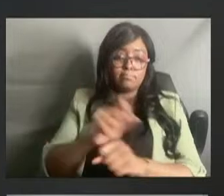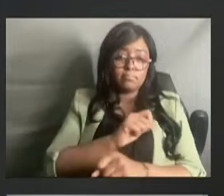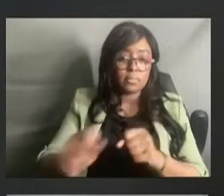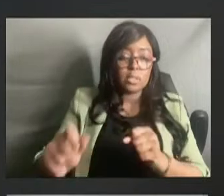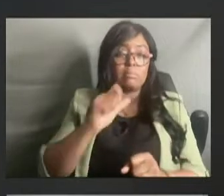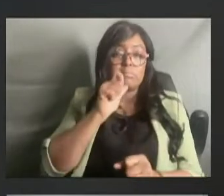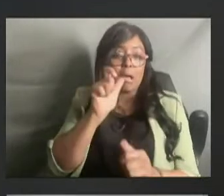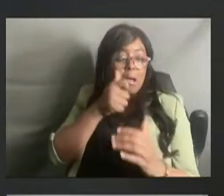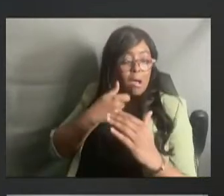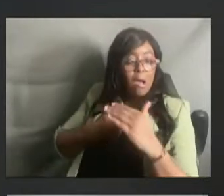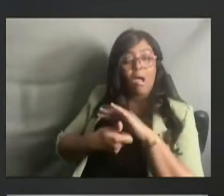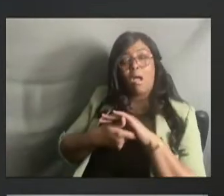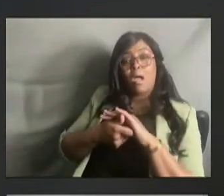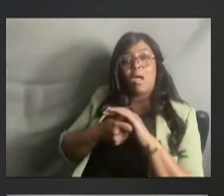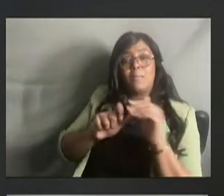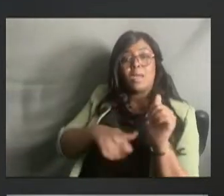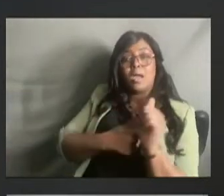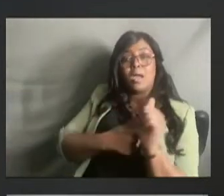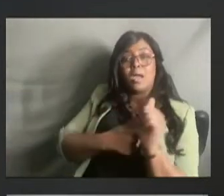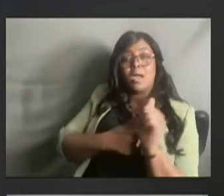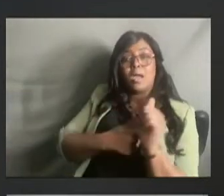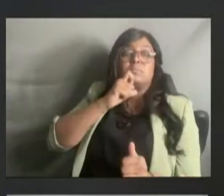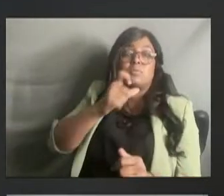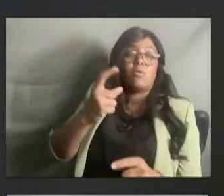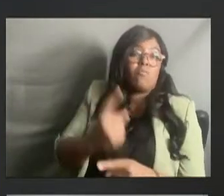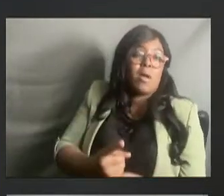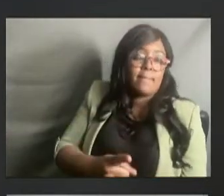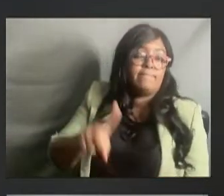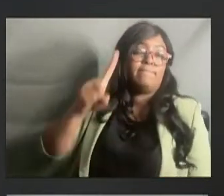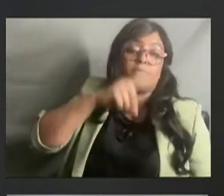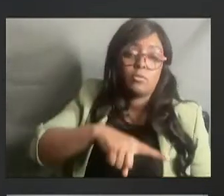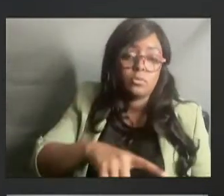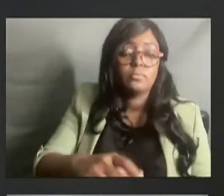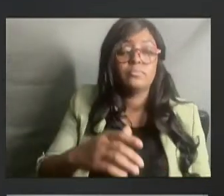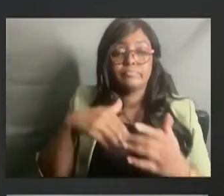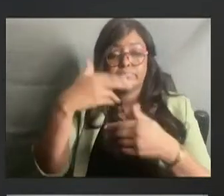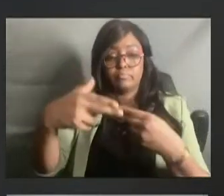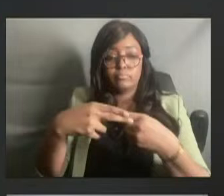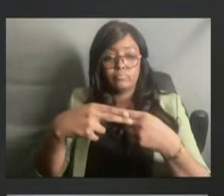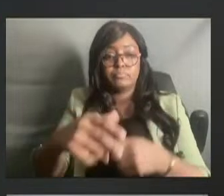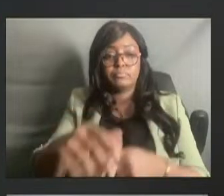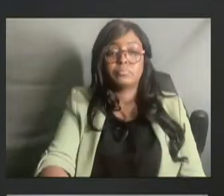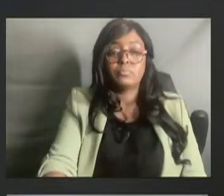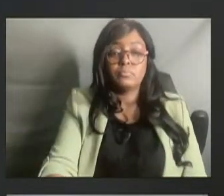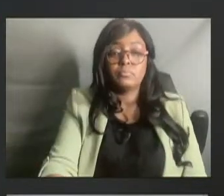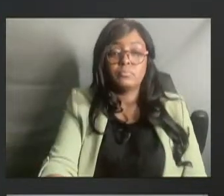what our needs actually are and not to hide behind something